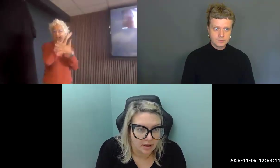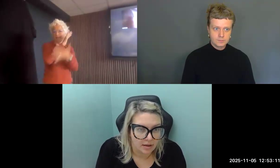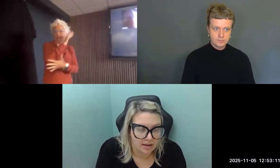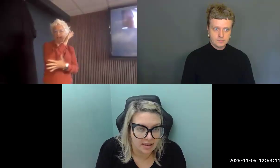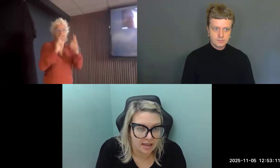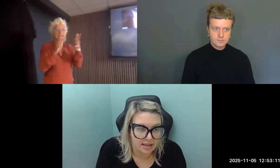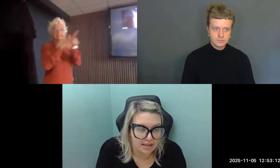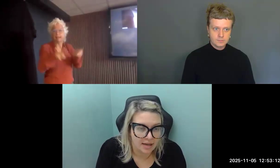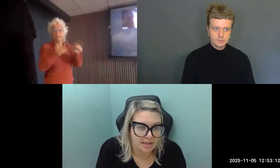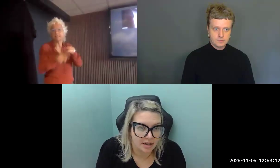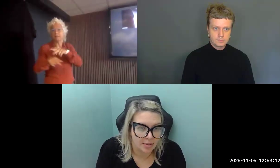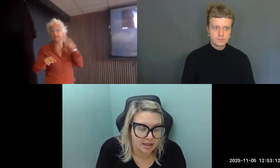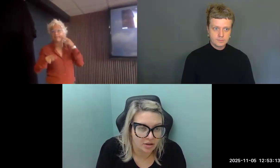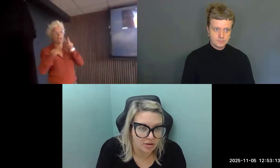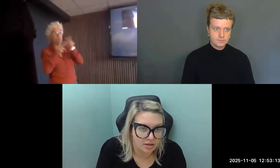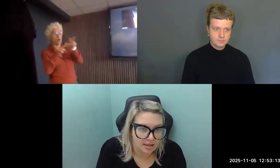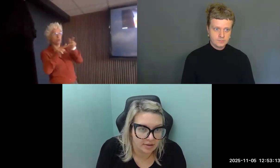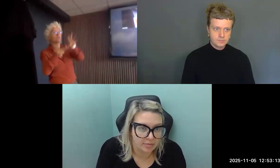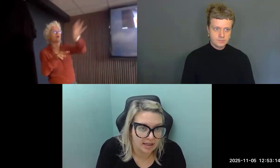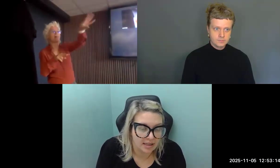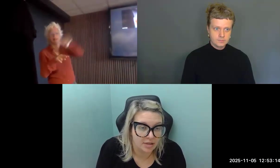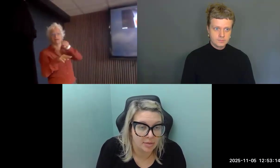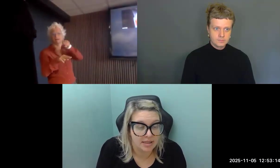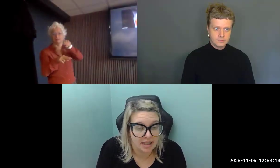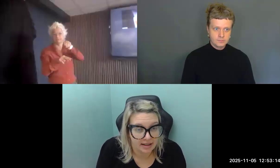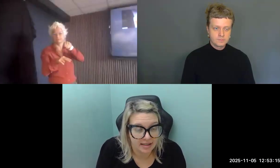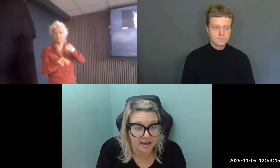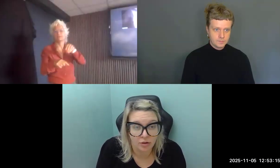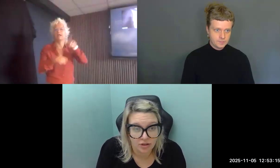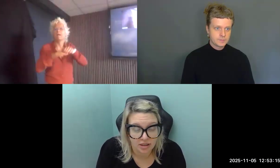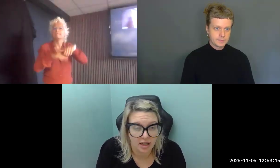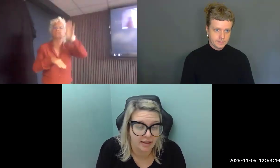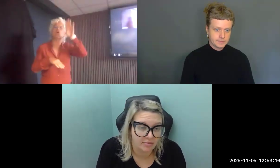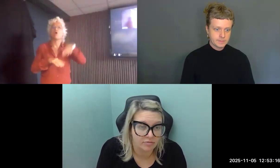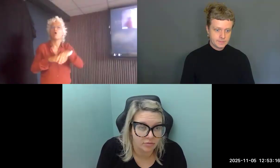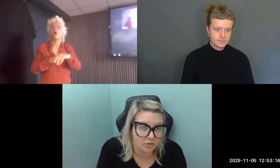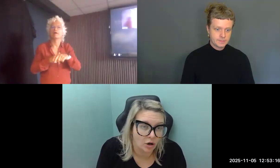the same sign being used in different places, so people seeing that sign often, and then